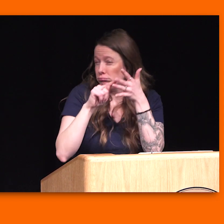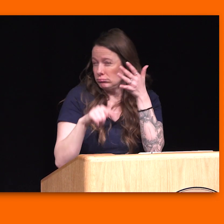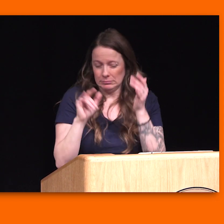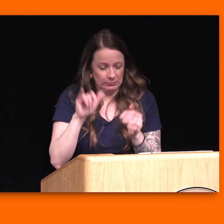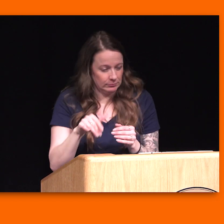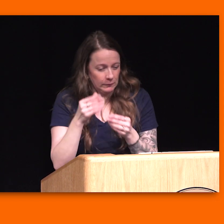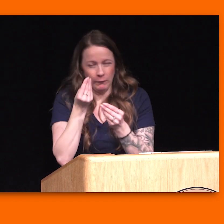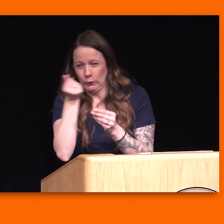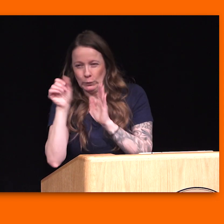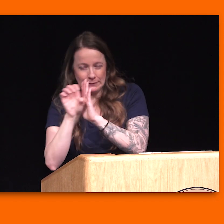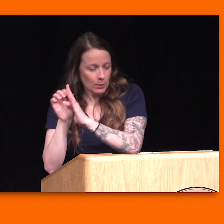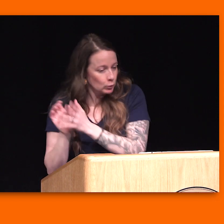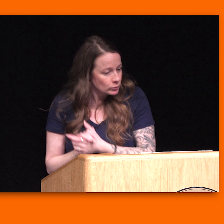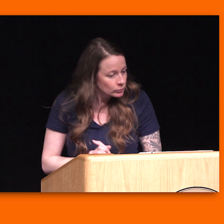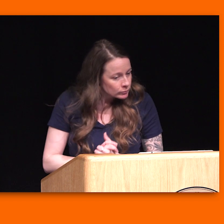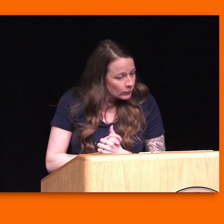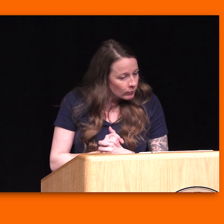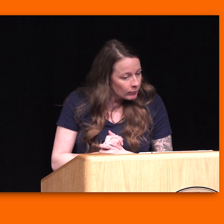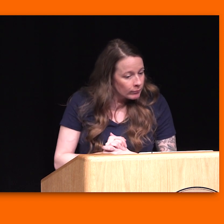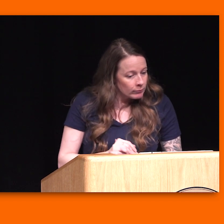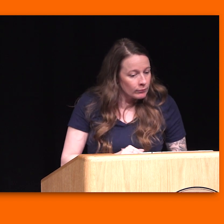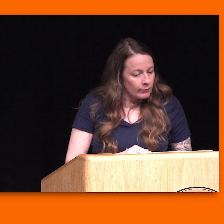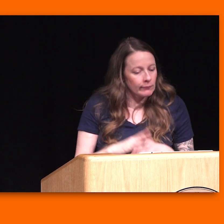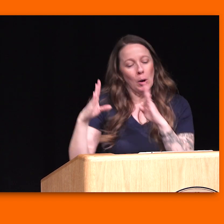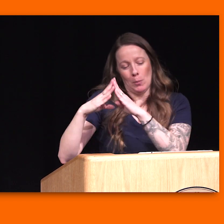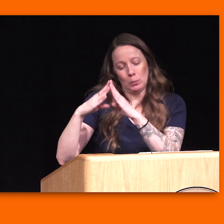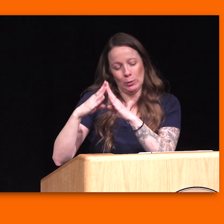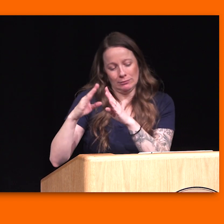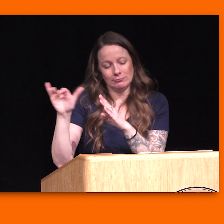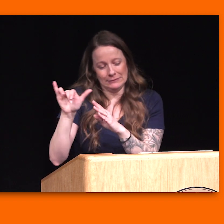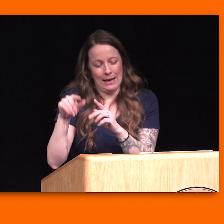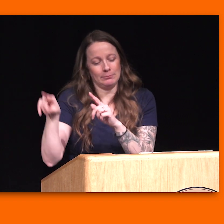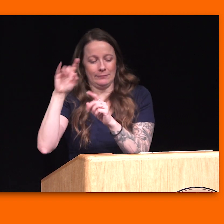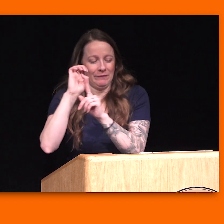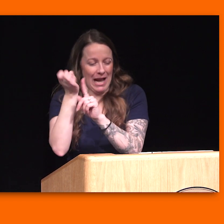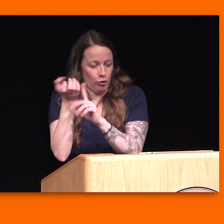who have been in those PhD programs before. Talk about their experience.